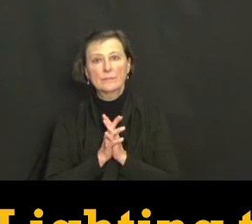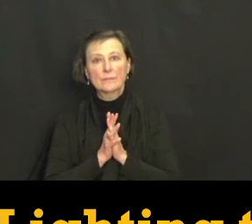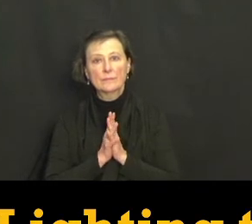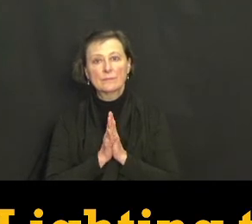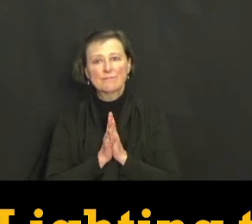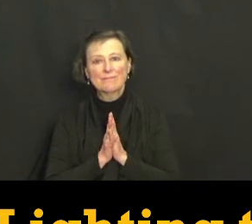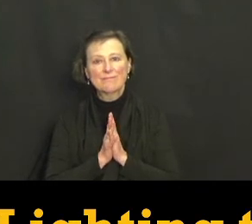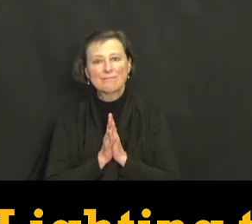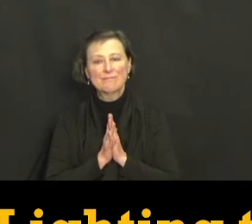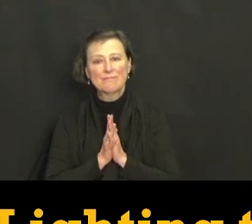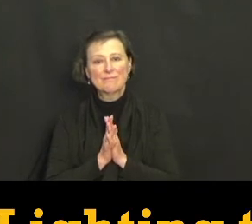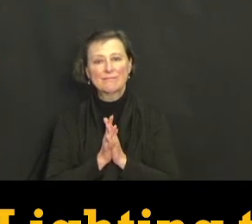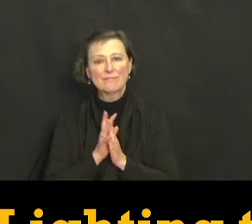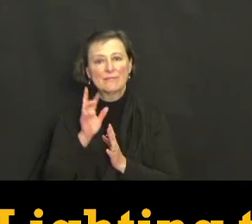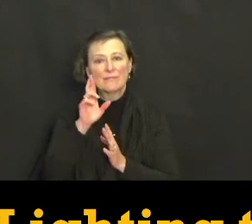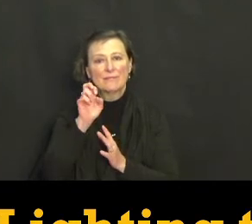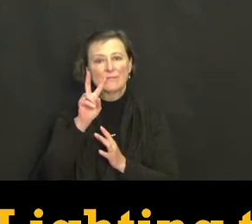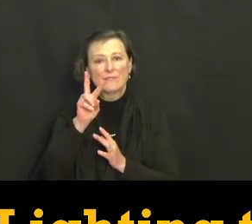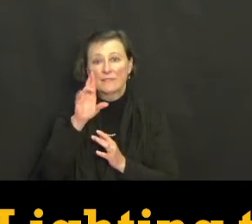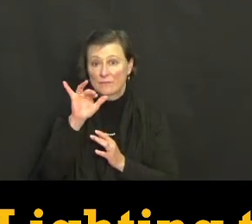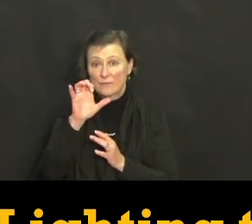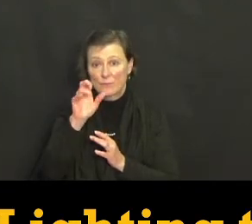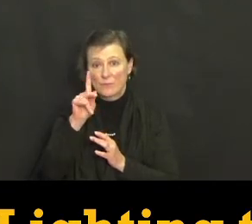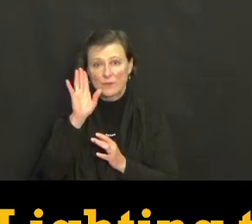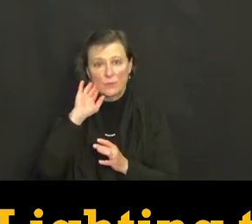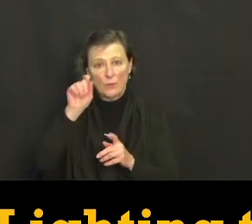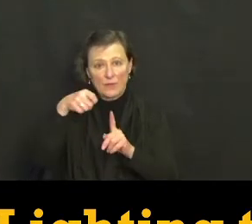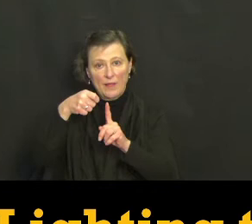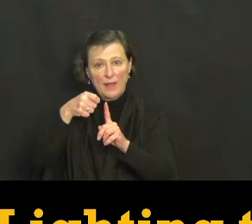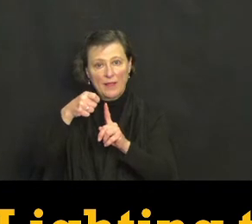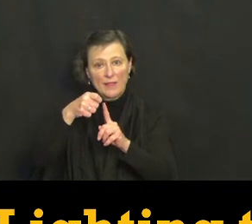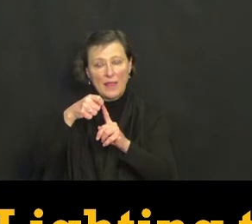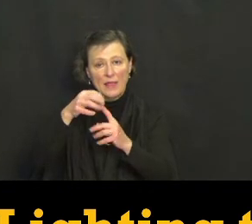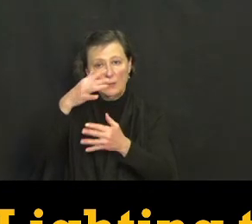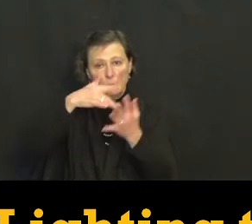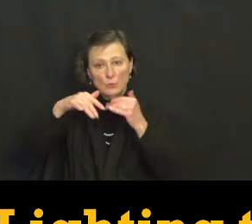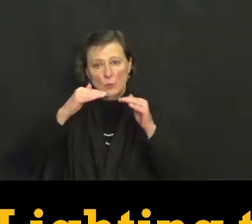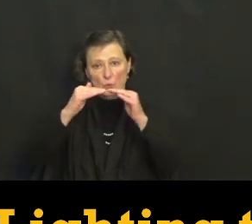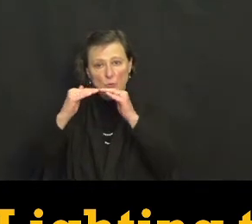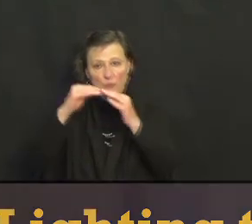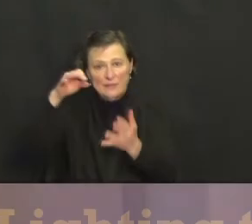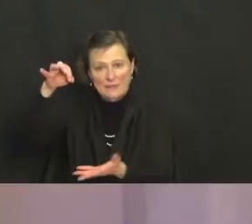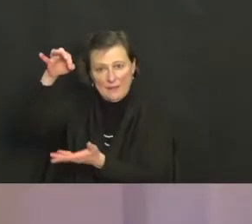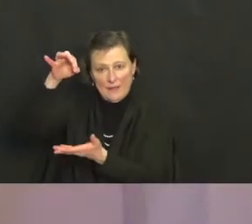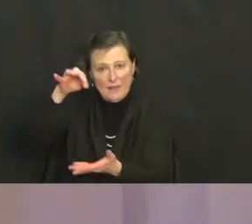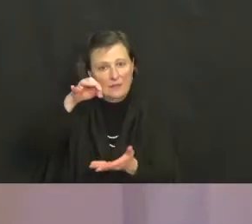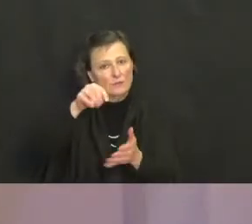Reverend Rick will light our social justice lantern, to symbolize the carrying out of